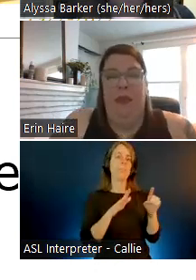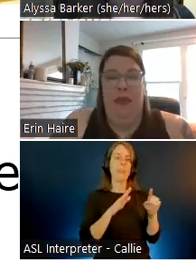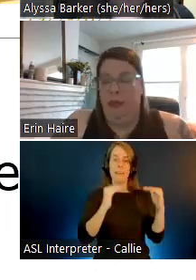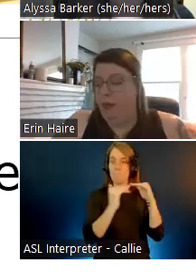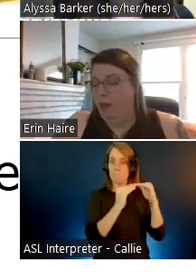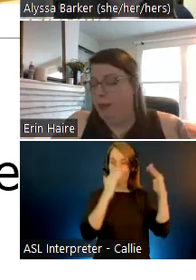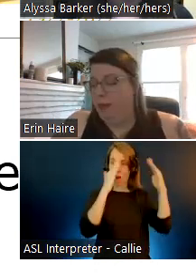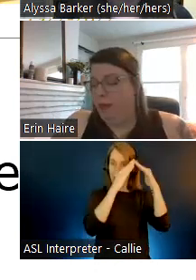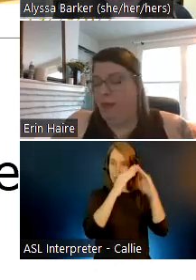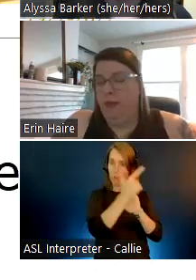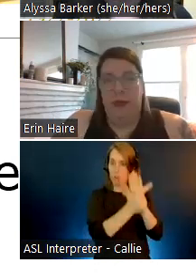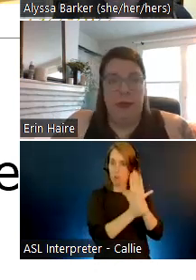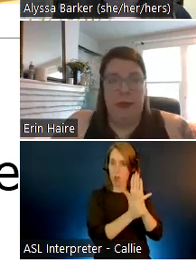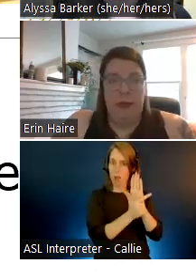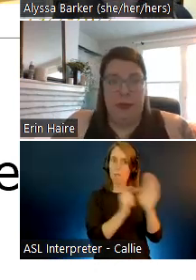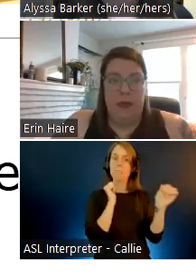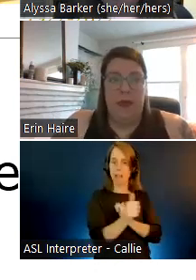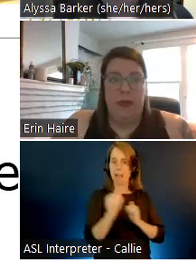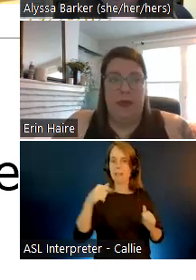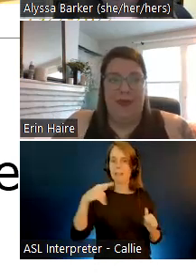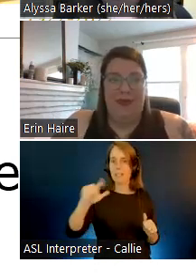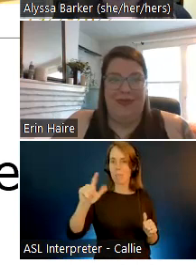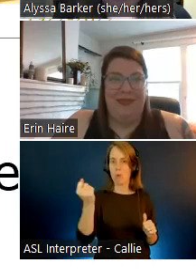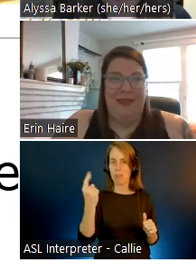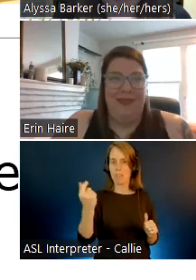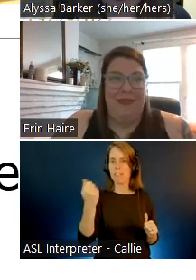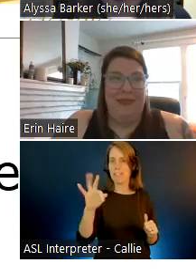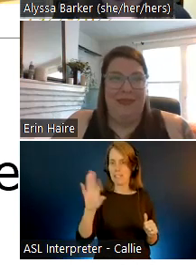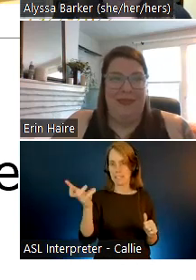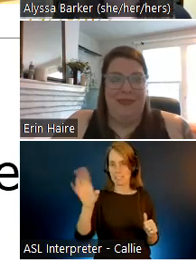um it's been updated a few times luckily and it now covers seven protected classes